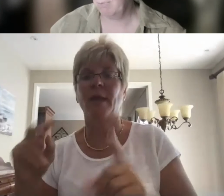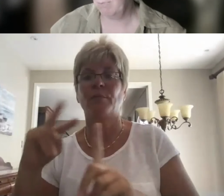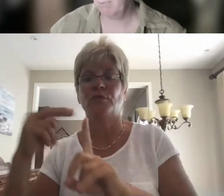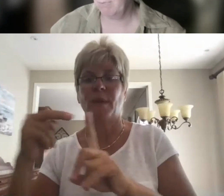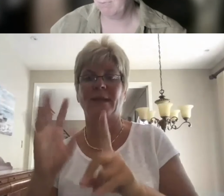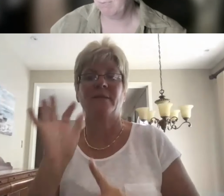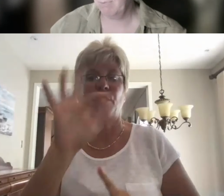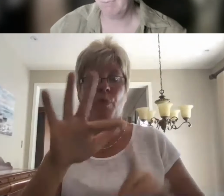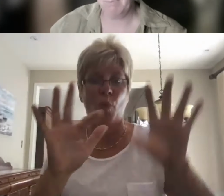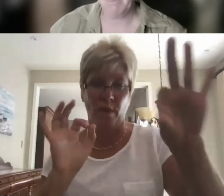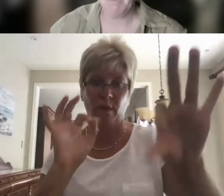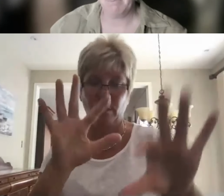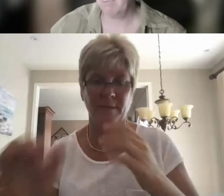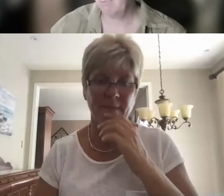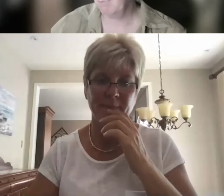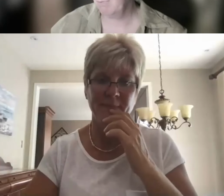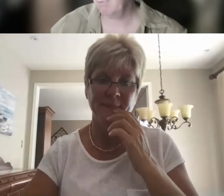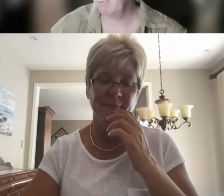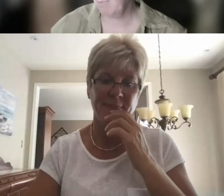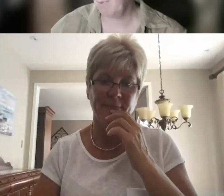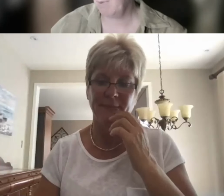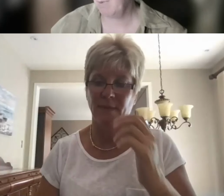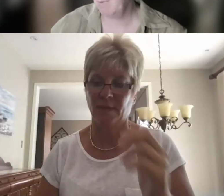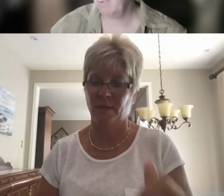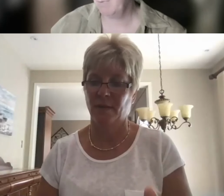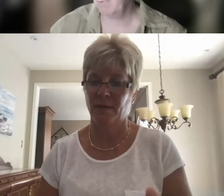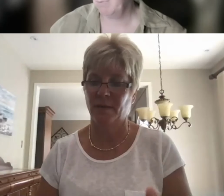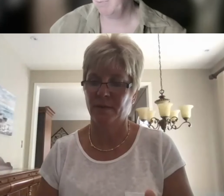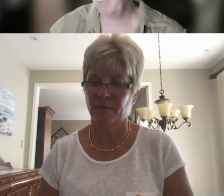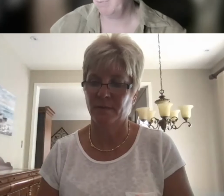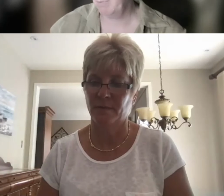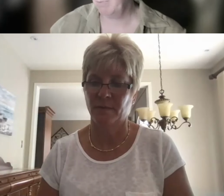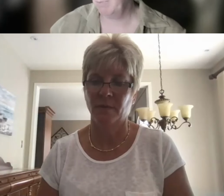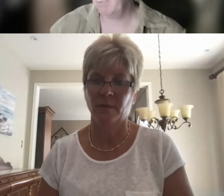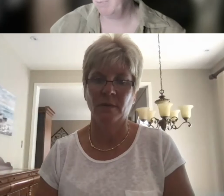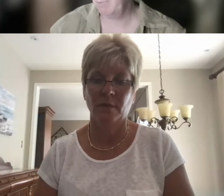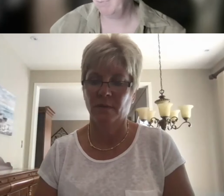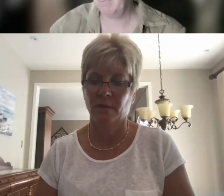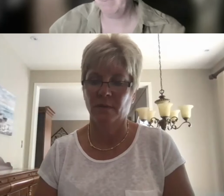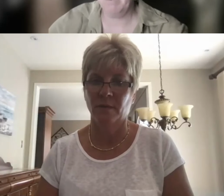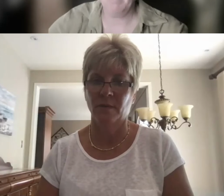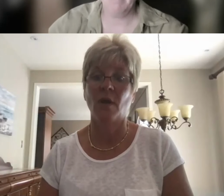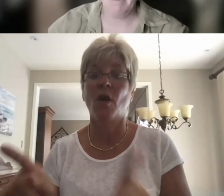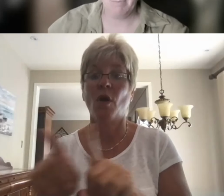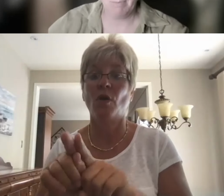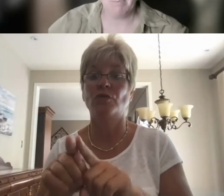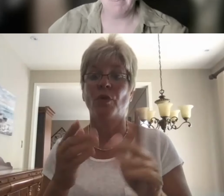Then my other hope is that through co-design and trans-disciplinary teams,